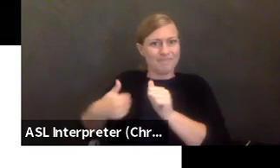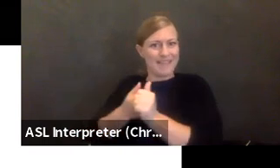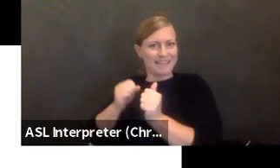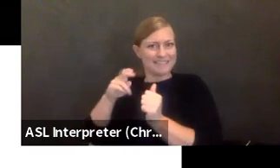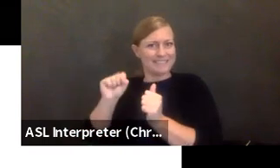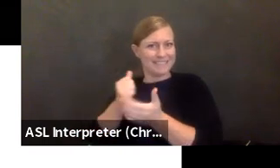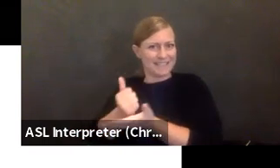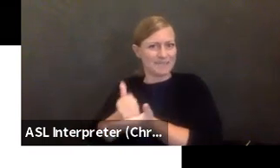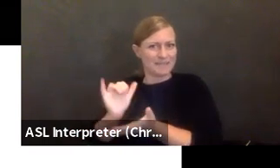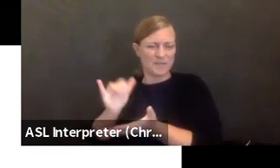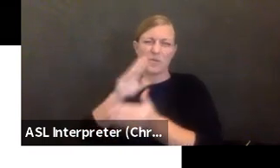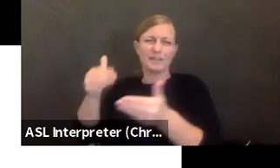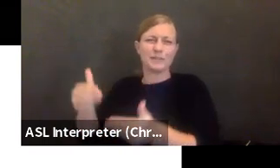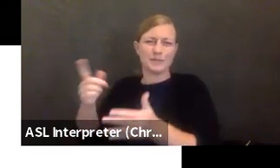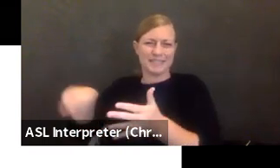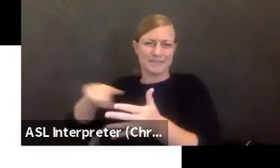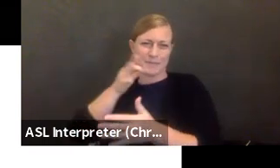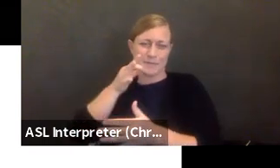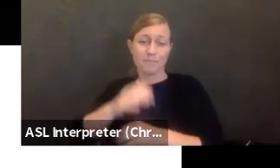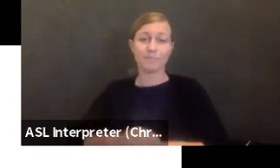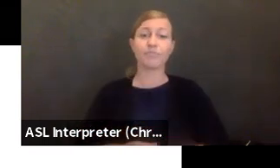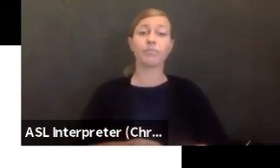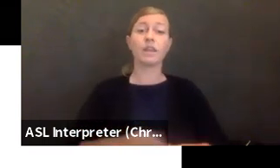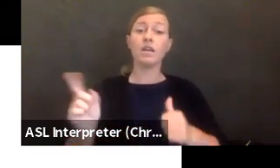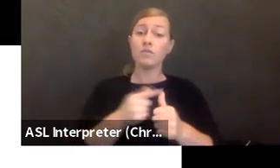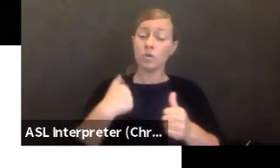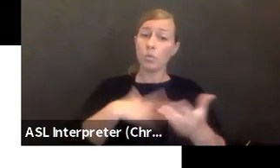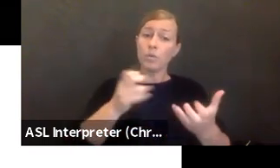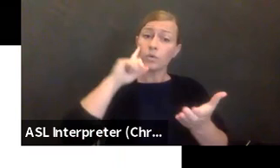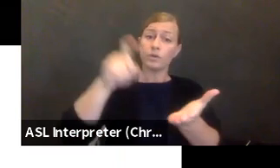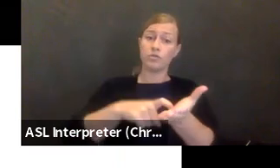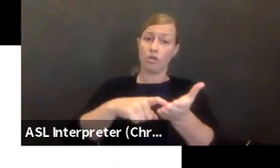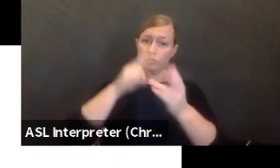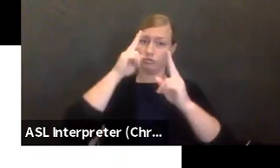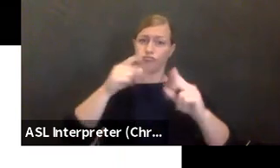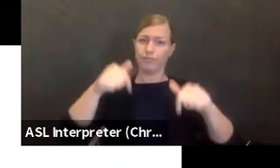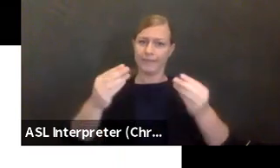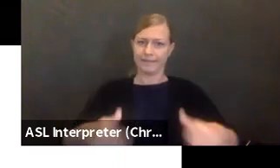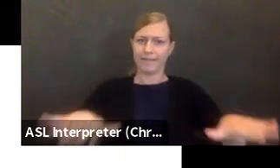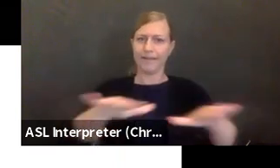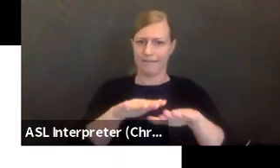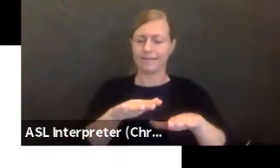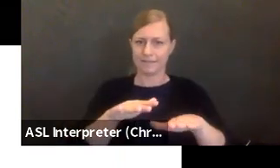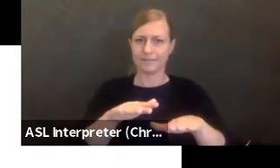I'm Jeff Crawford and I'm with Spokane Washington, in ESD 101 as a math specialist. ANDREW: we have a lot of other people in the background